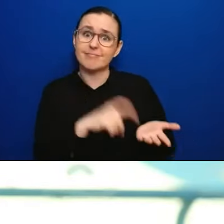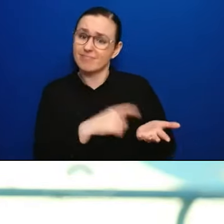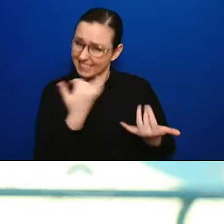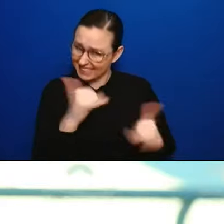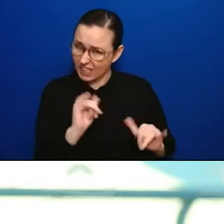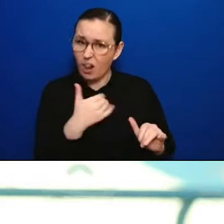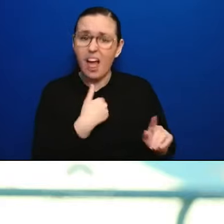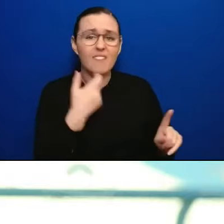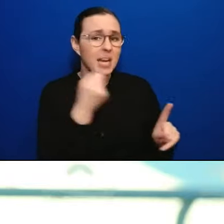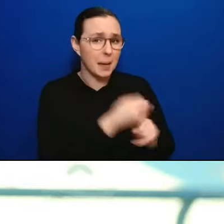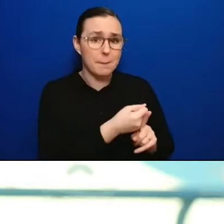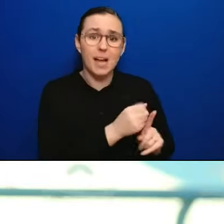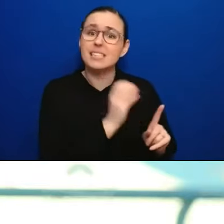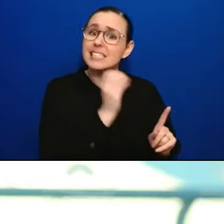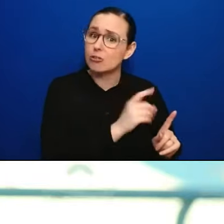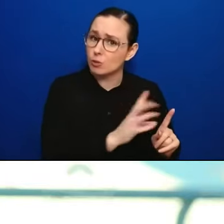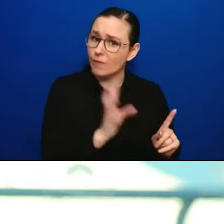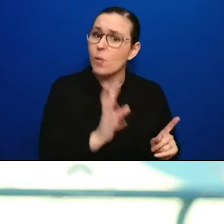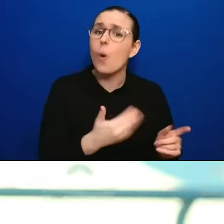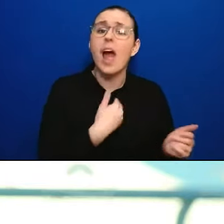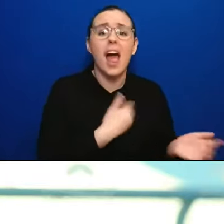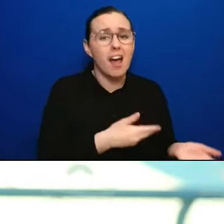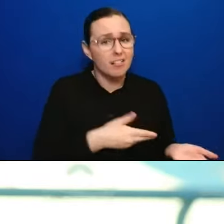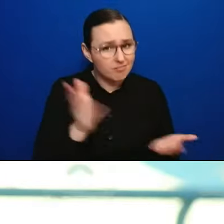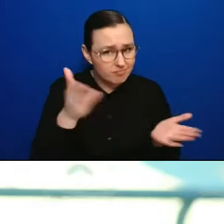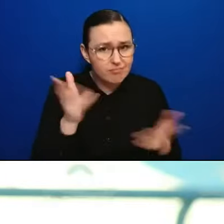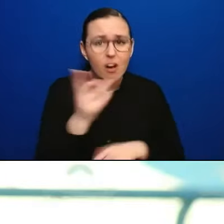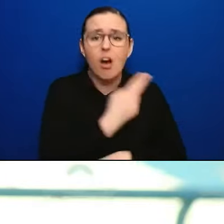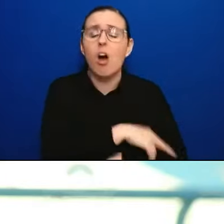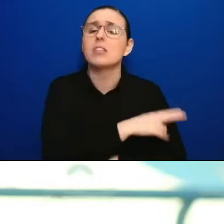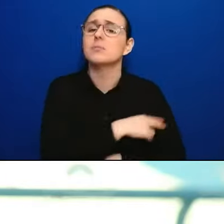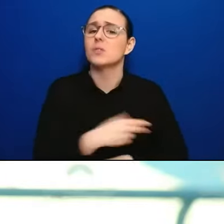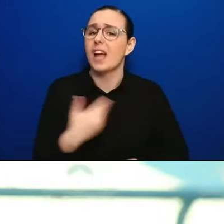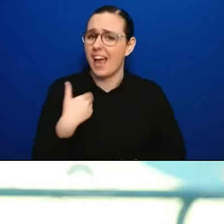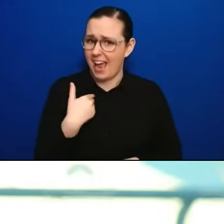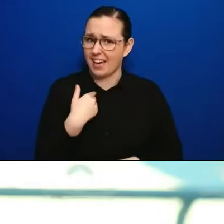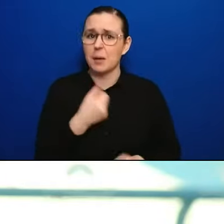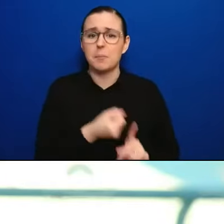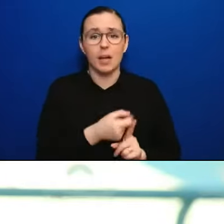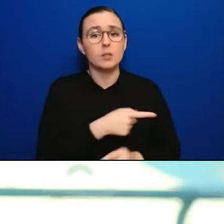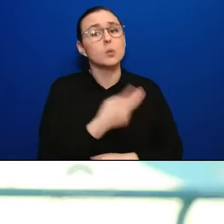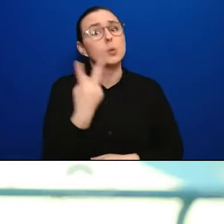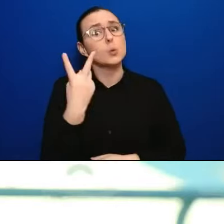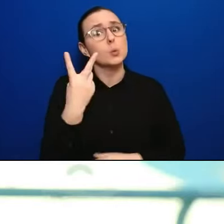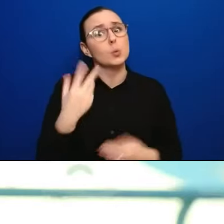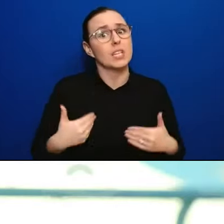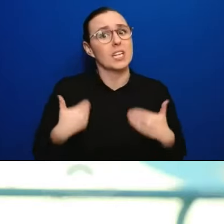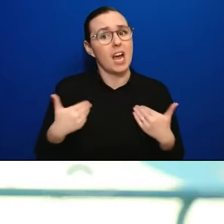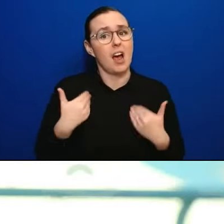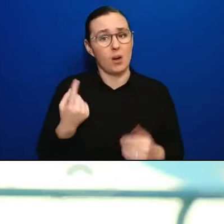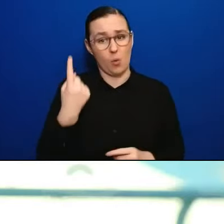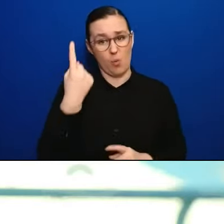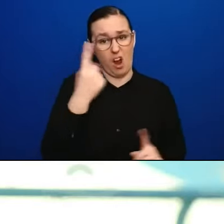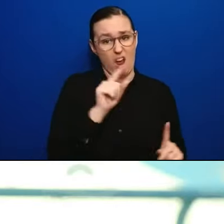young children being affected by COVID. We have had admissions to hospital in the 0 to 4 age